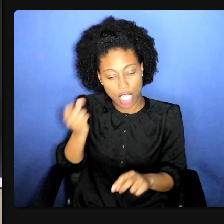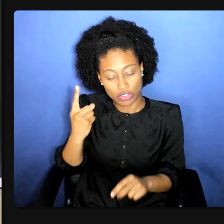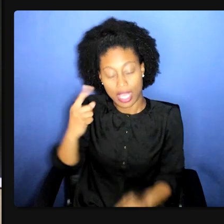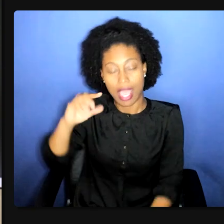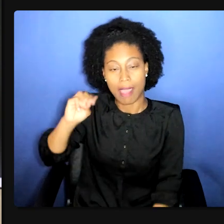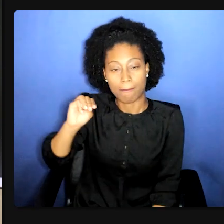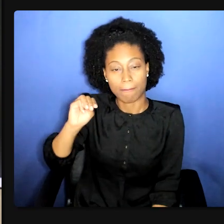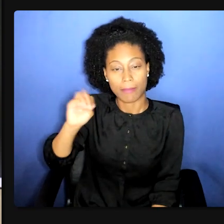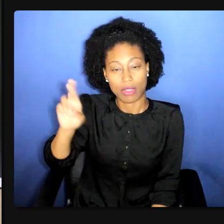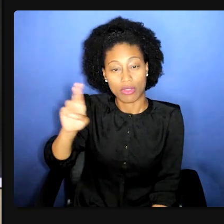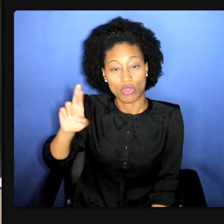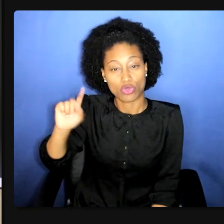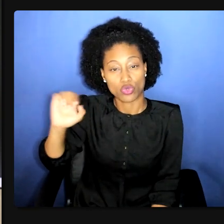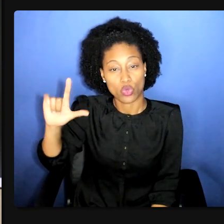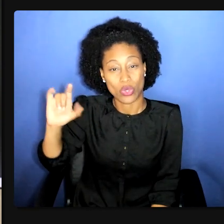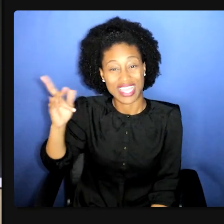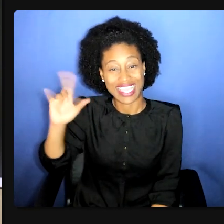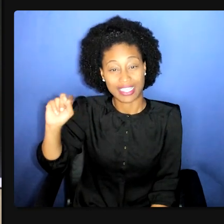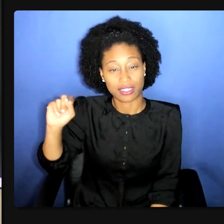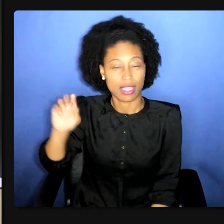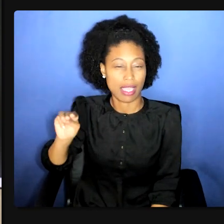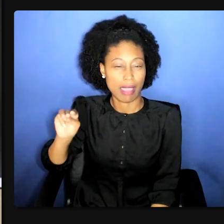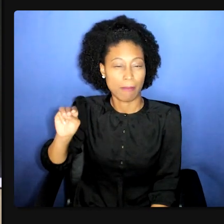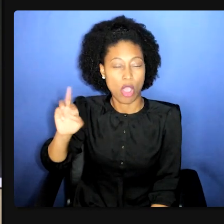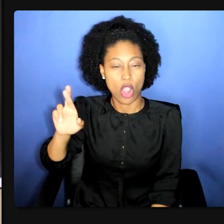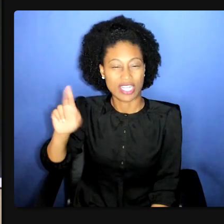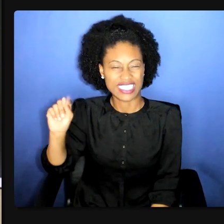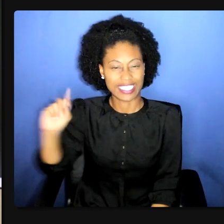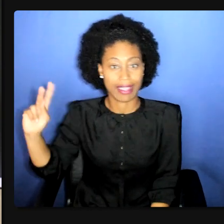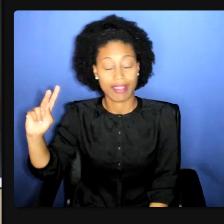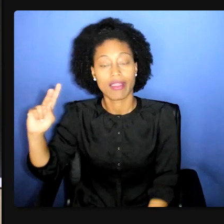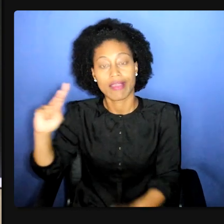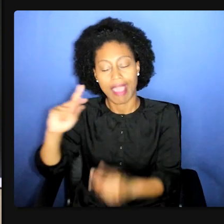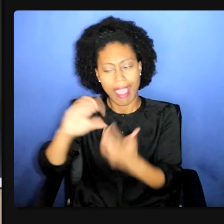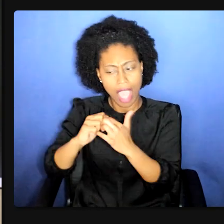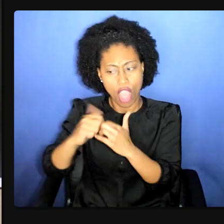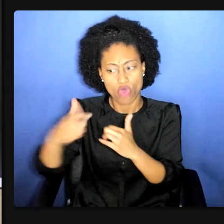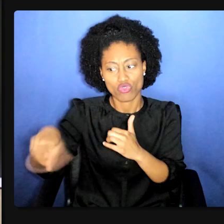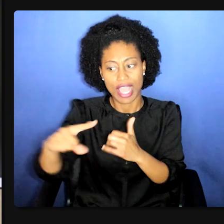build experiences and figure out what we need to do to make their experiences even better